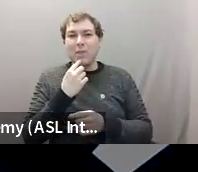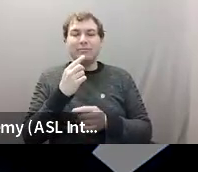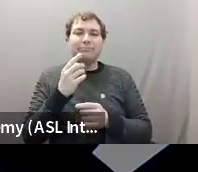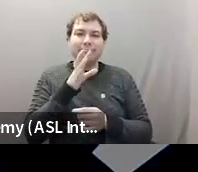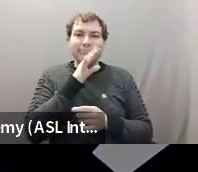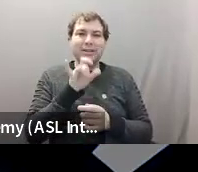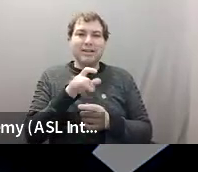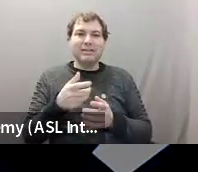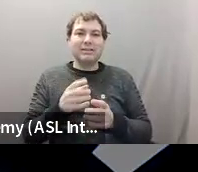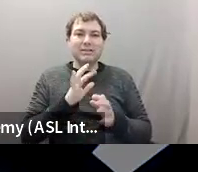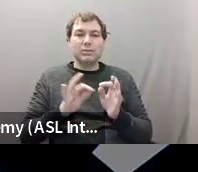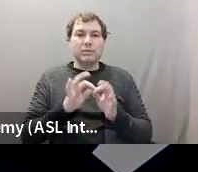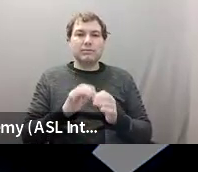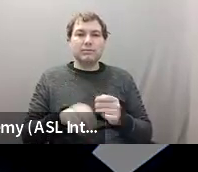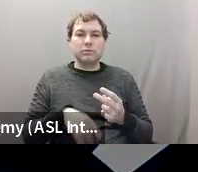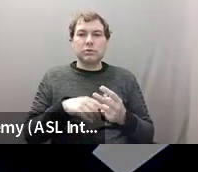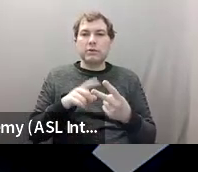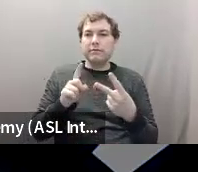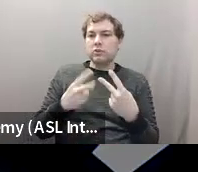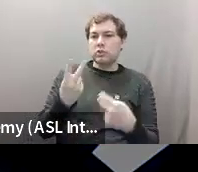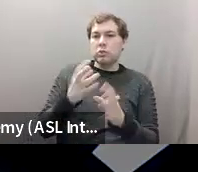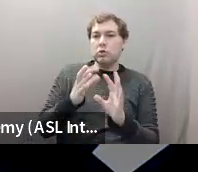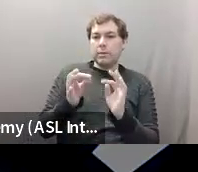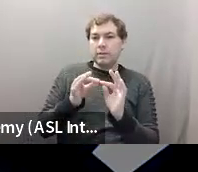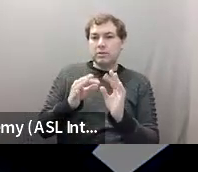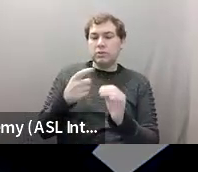Jen Hawkinson: So I have 2 comments for that one. We also do a grassroots